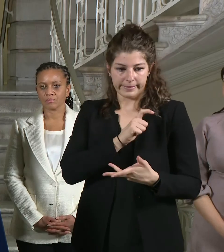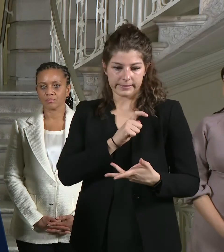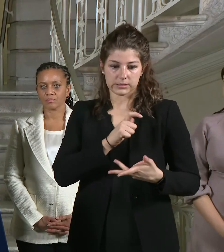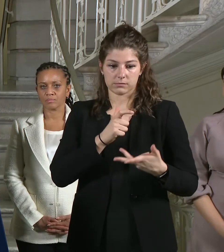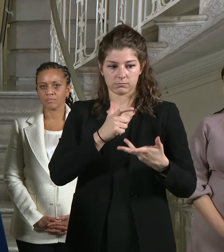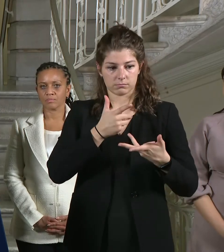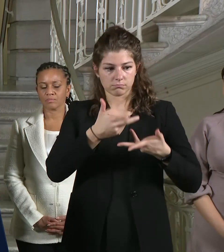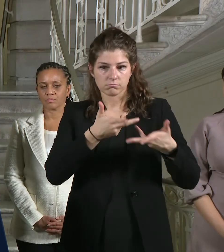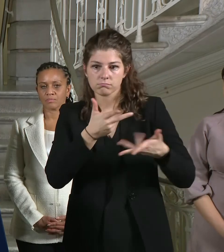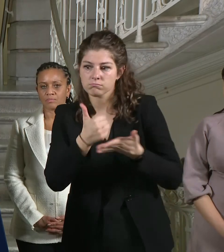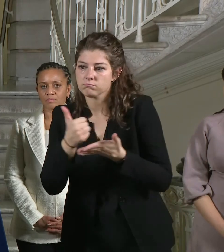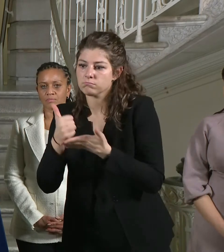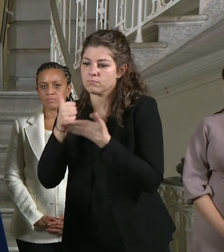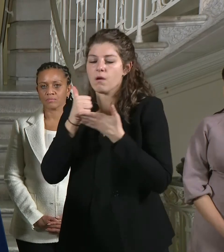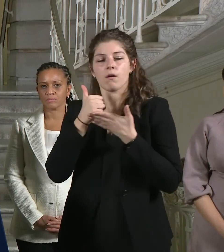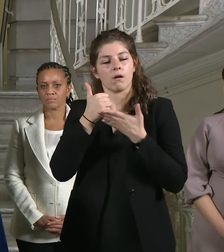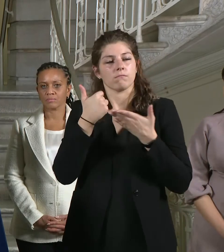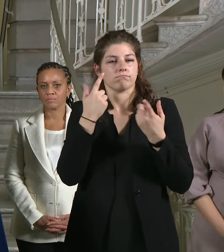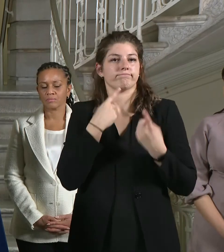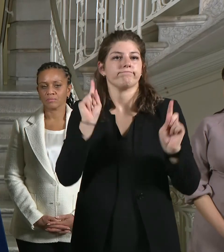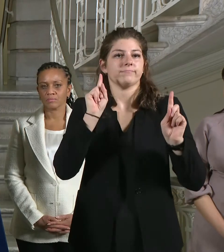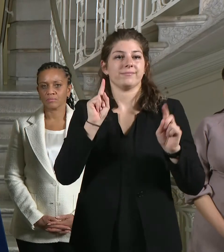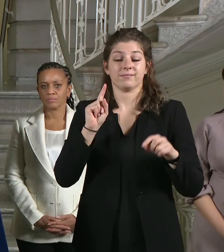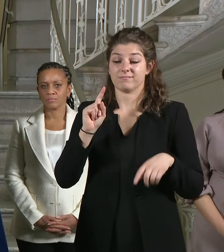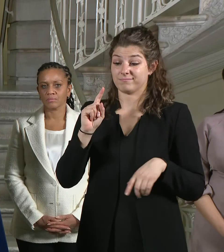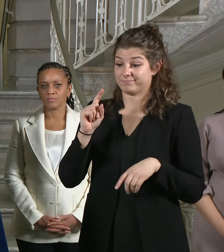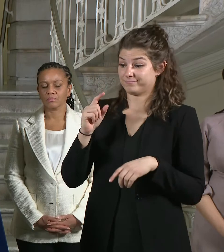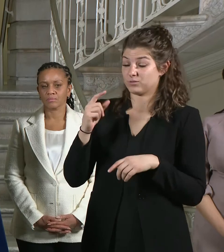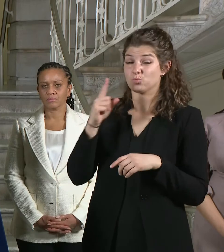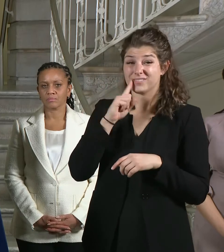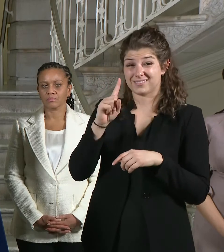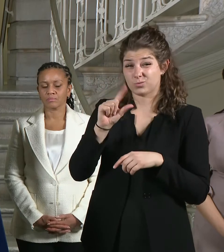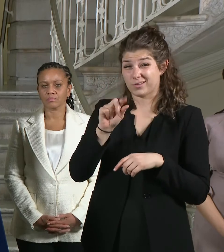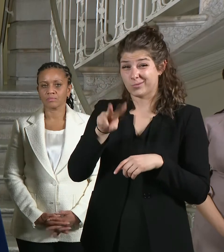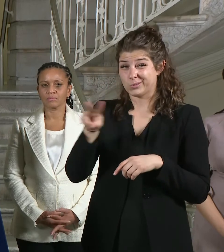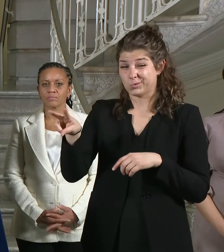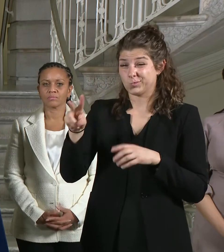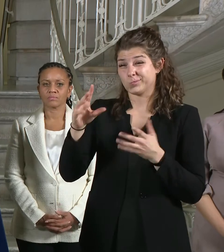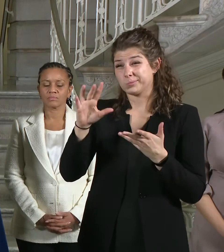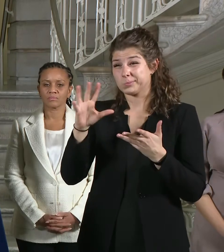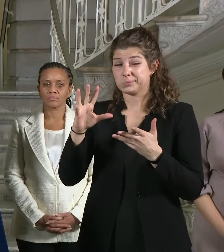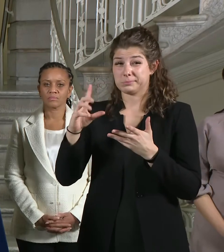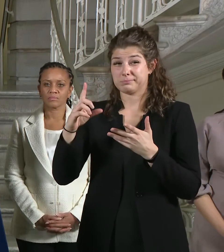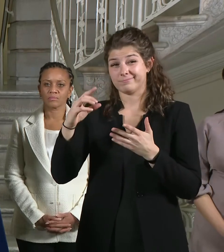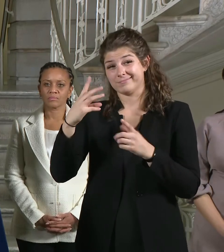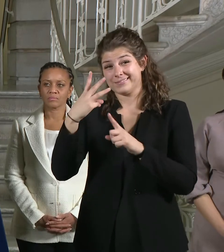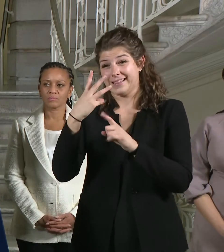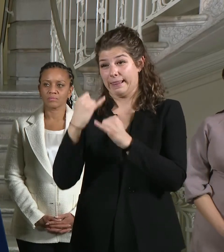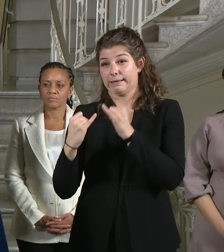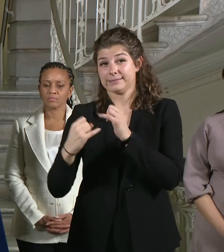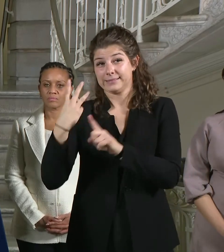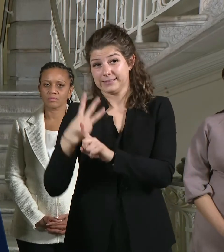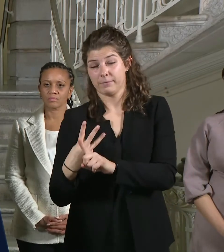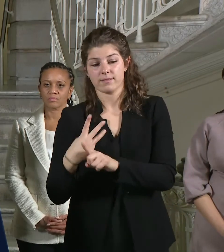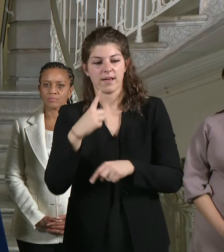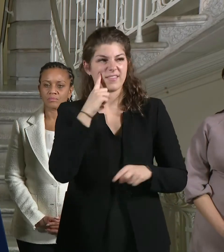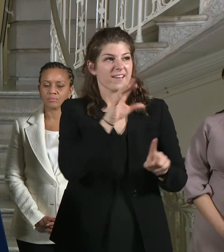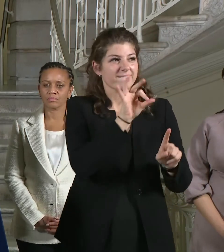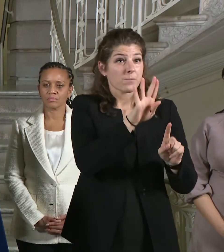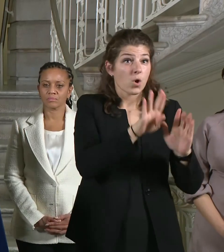CITY AROUND PUBLIC SAFETY. AND THE SUCCESSFU L USE OF OUR MANPOWER ALLOWED US TO DO WHAT WE